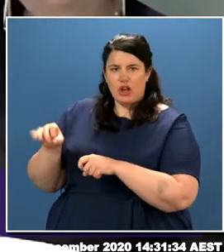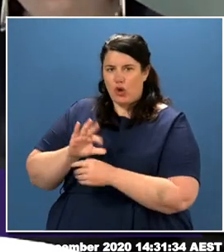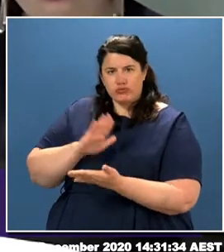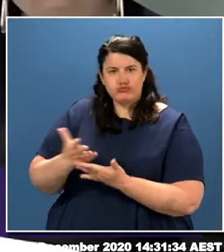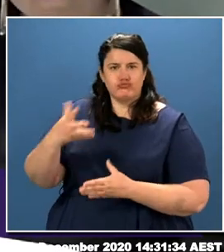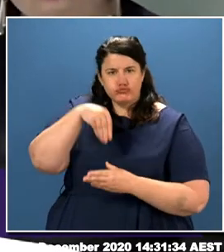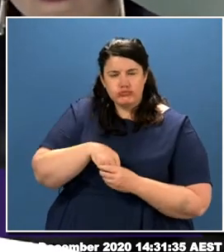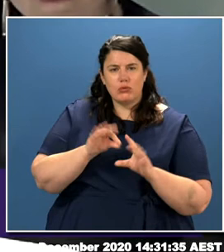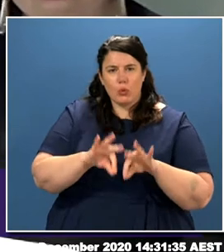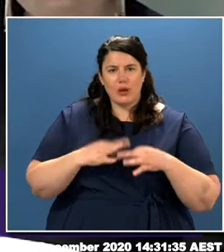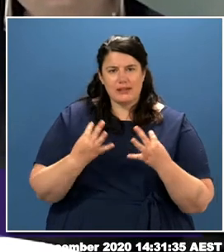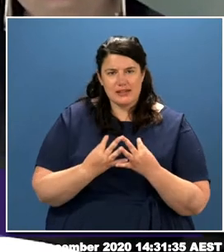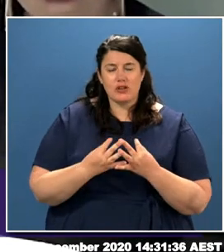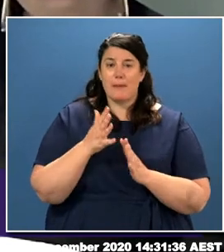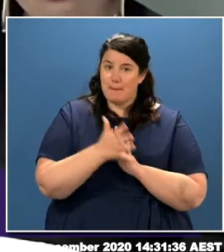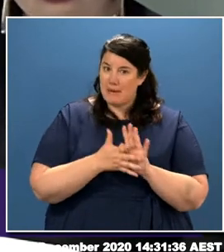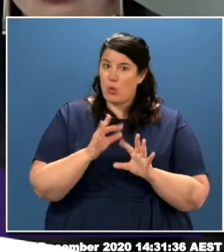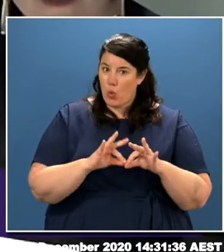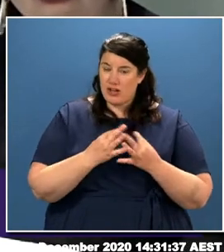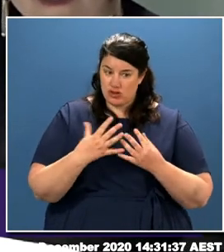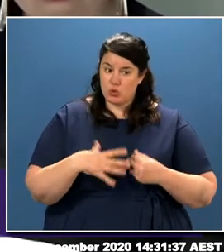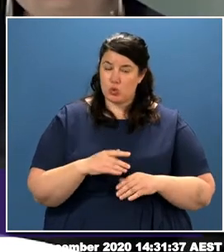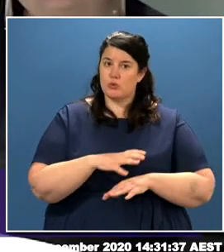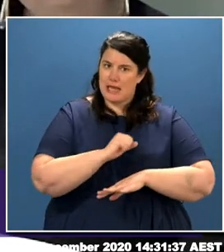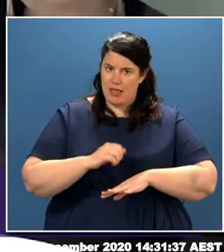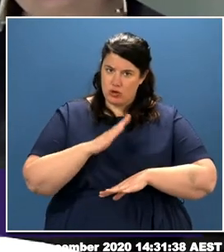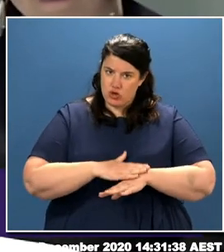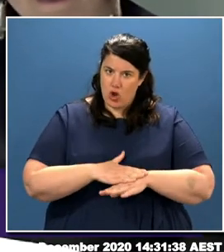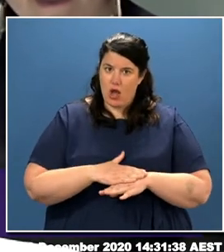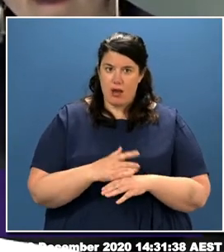It requires organizations to take the onus and actually get training in,